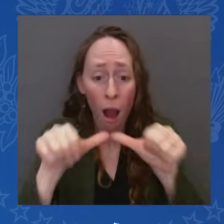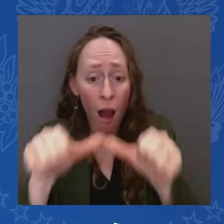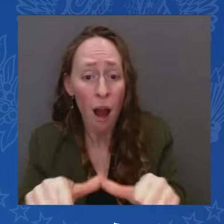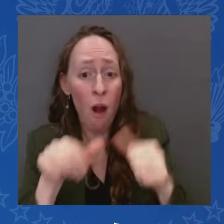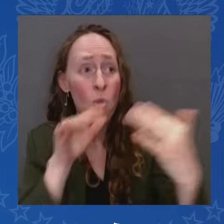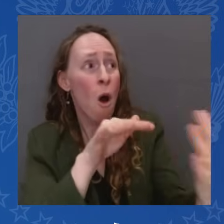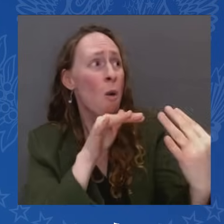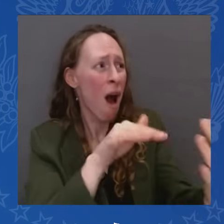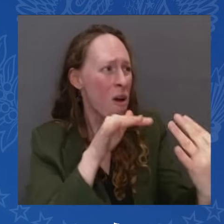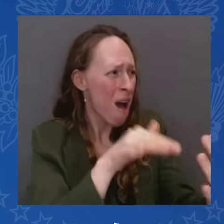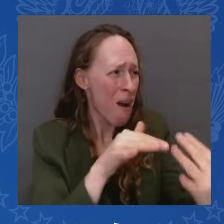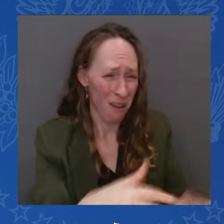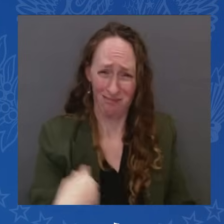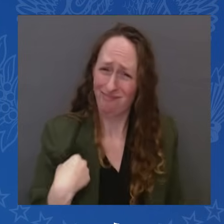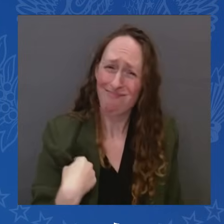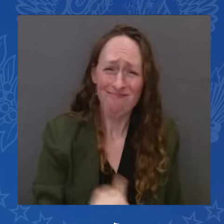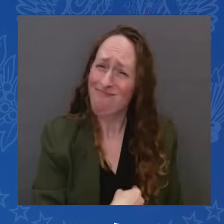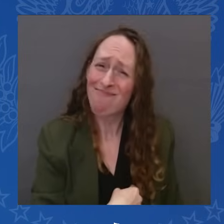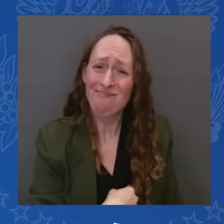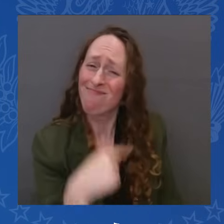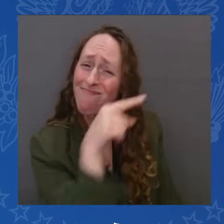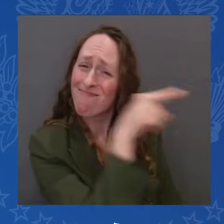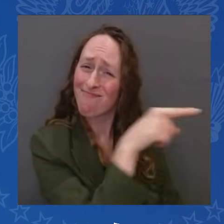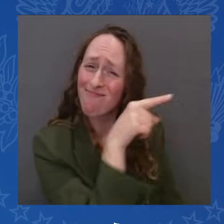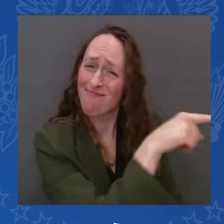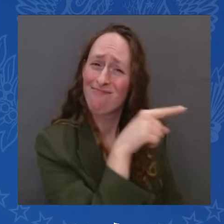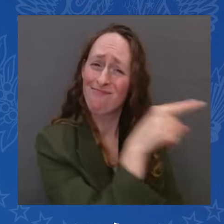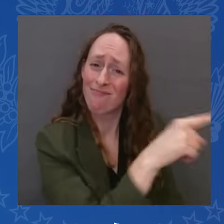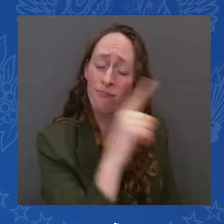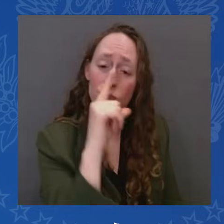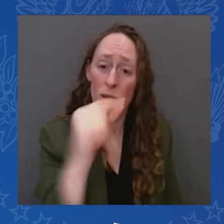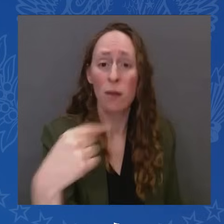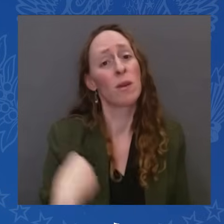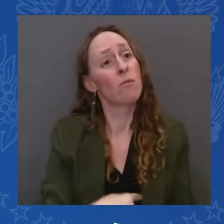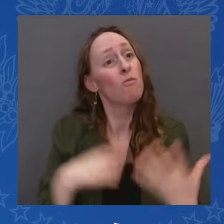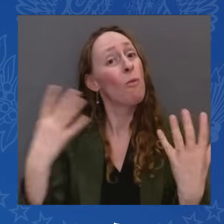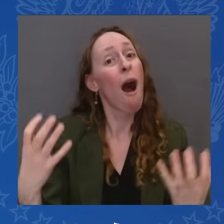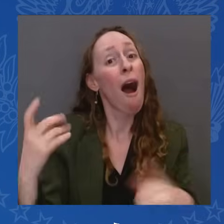And we are working to turn our battlefield success into peace.